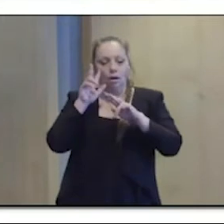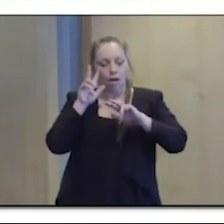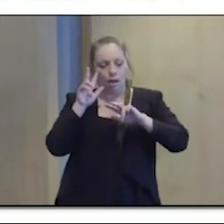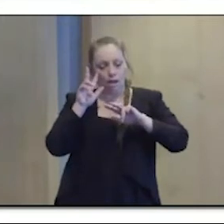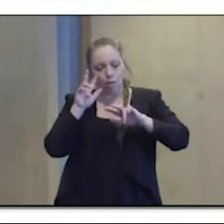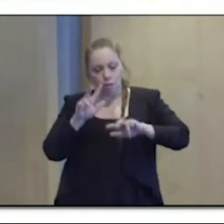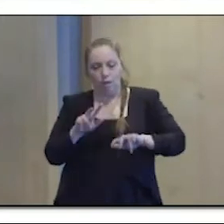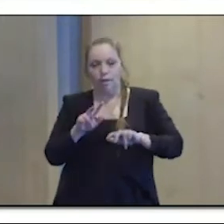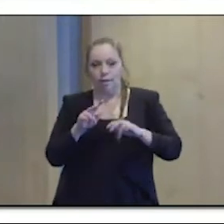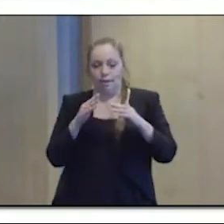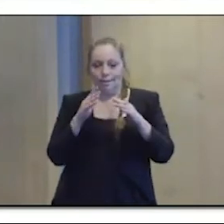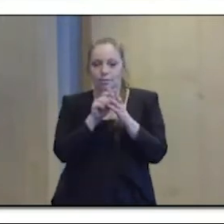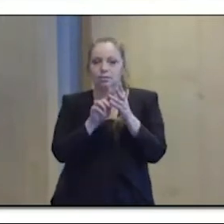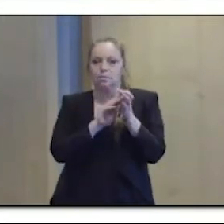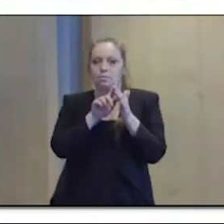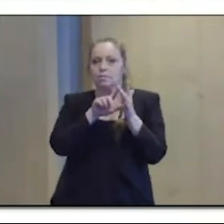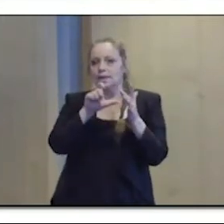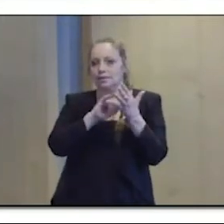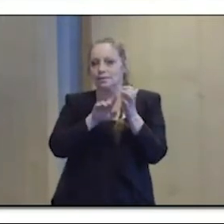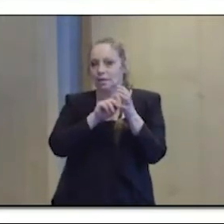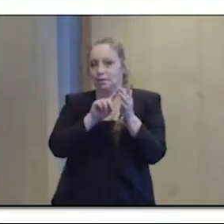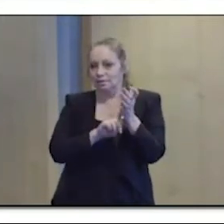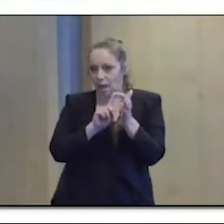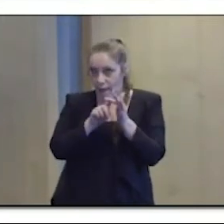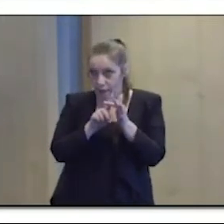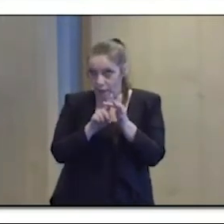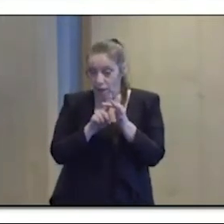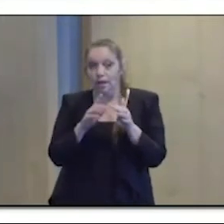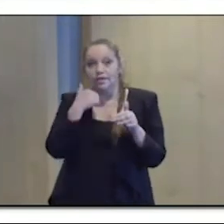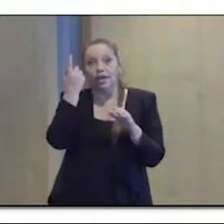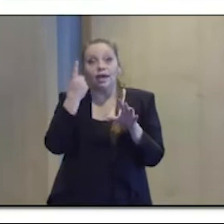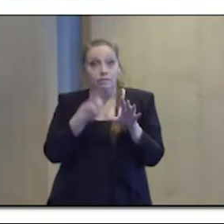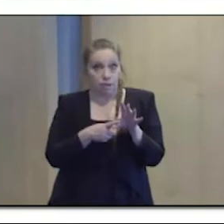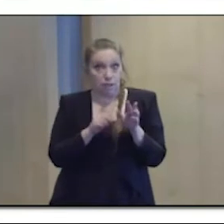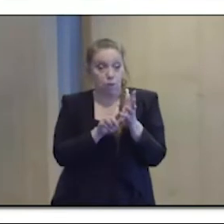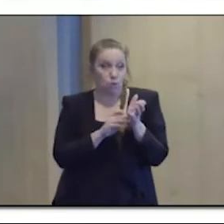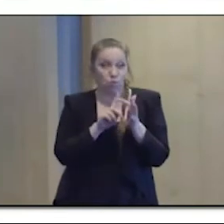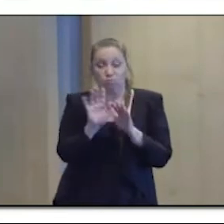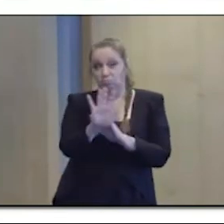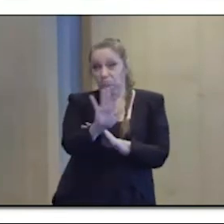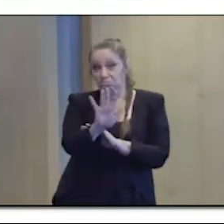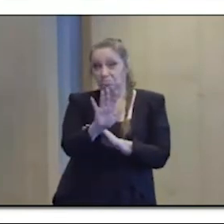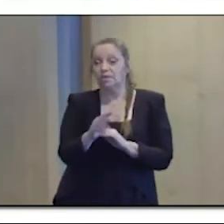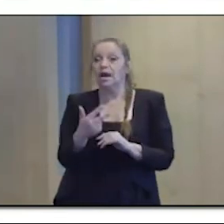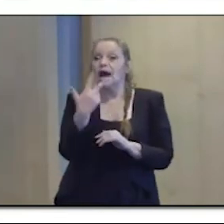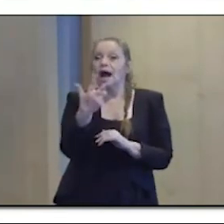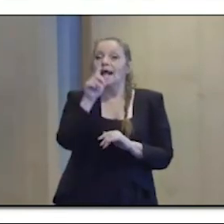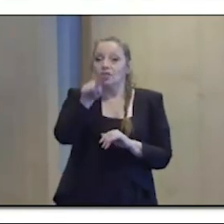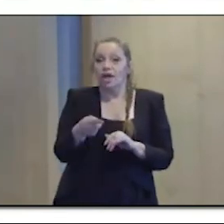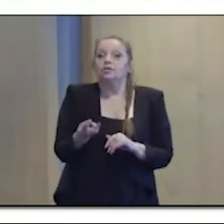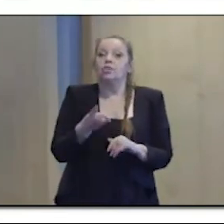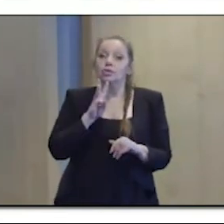domestic scale or behind the meter batteries, the average annual use is around 8 300 kilowatt